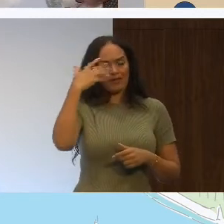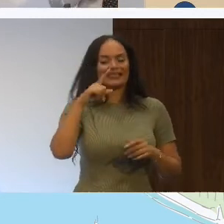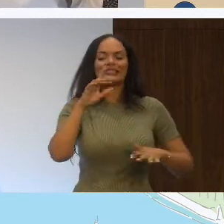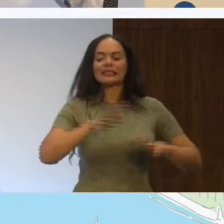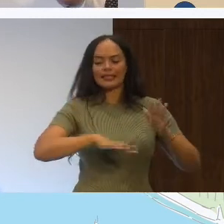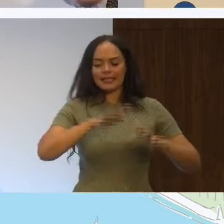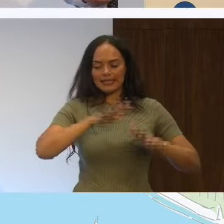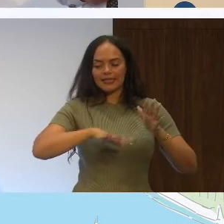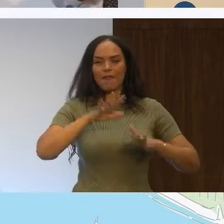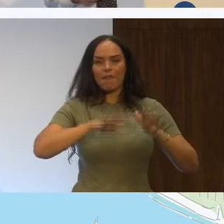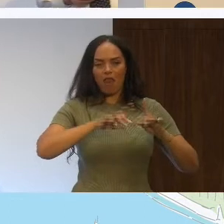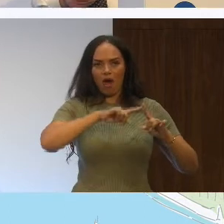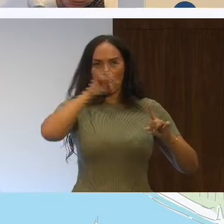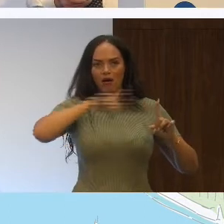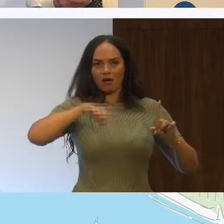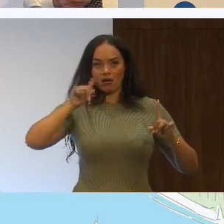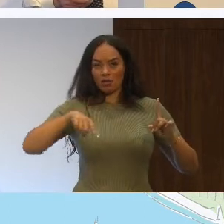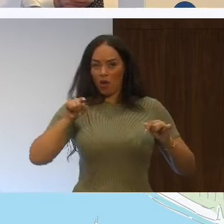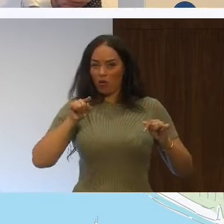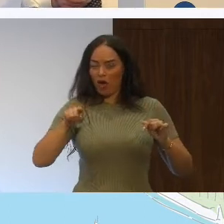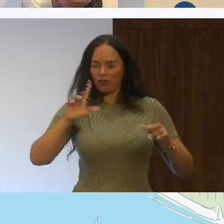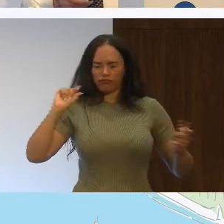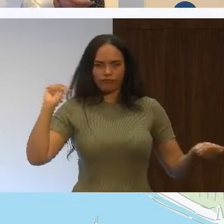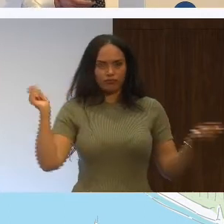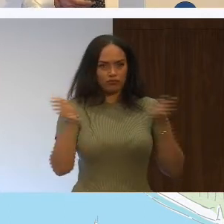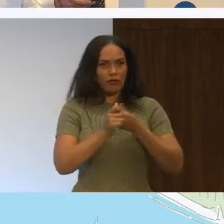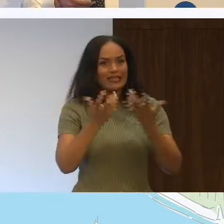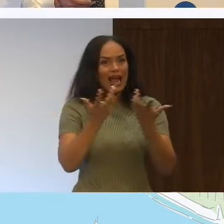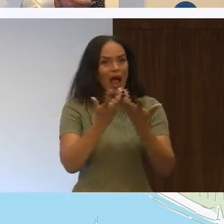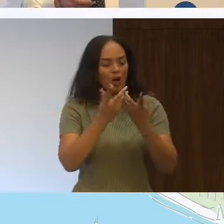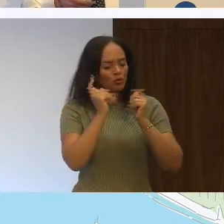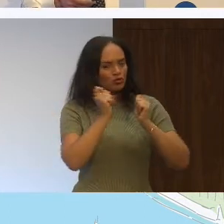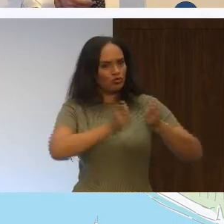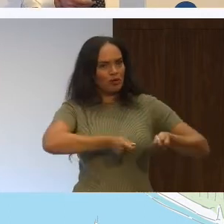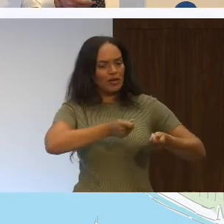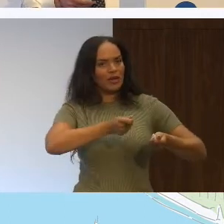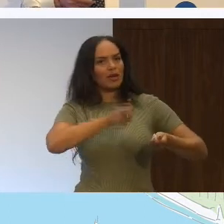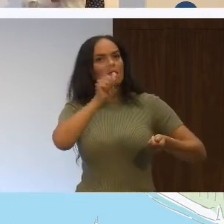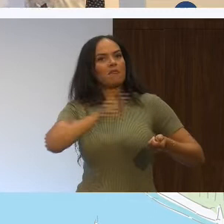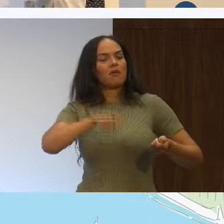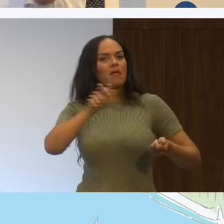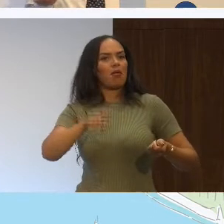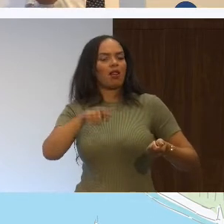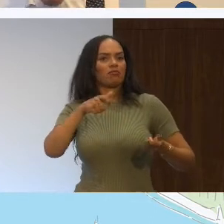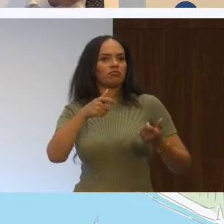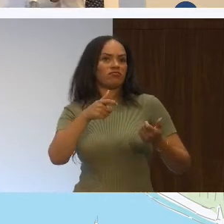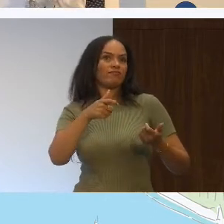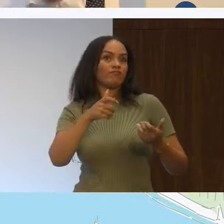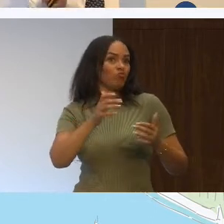So it's definitely revolutionized the way that we treat people with with migraine and generally well-tolerated. You can't give them